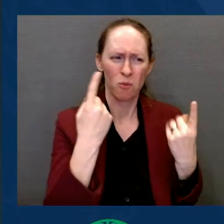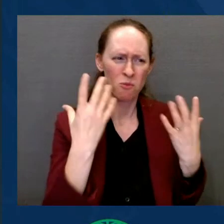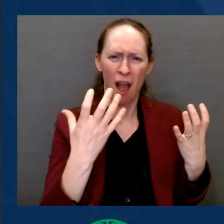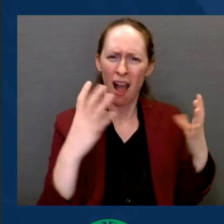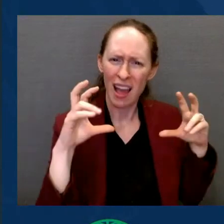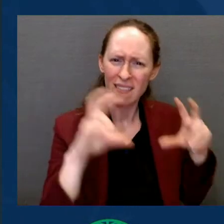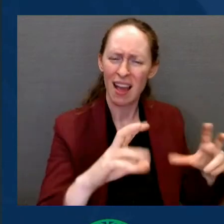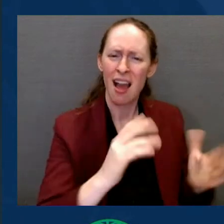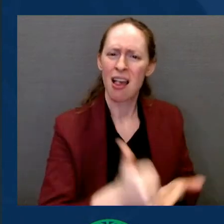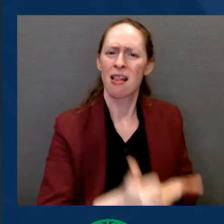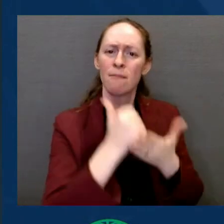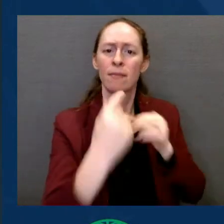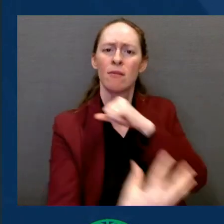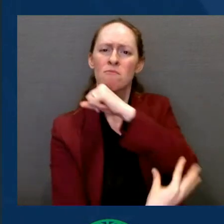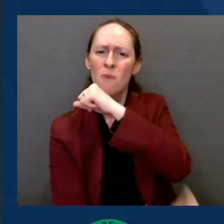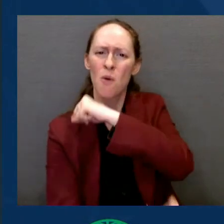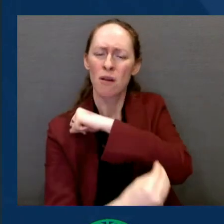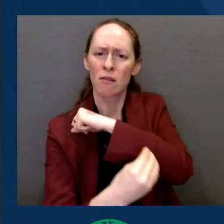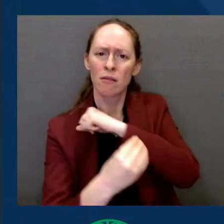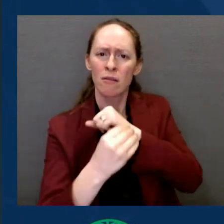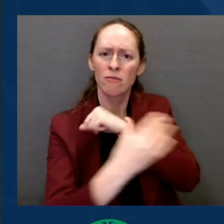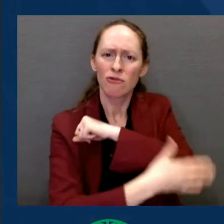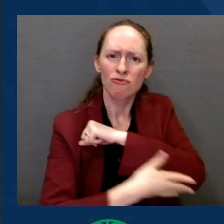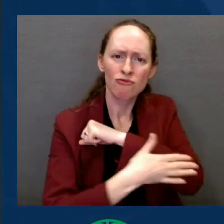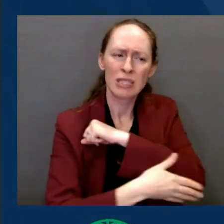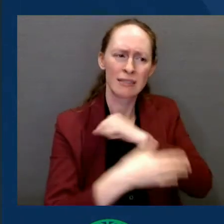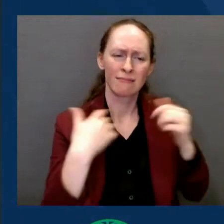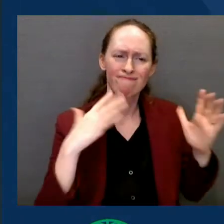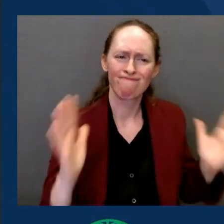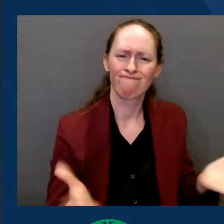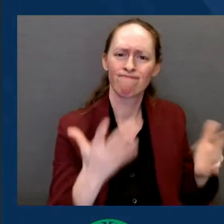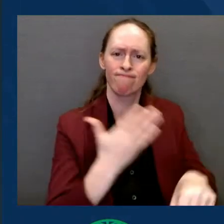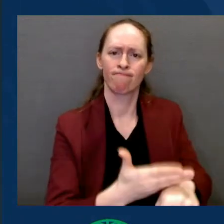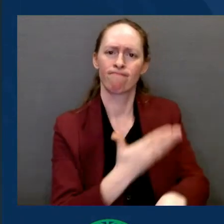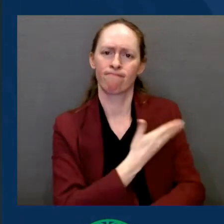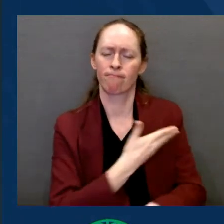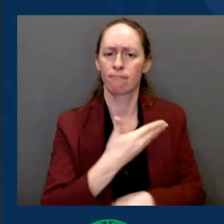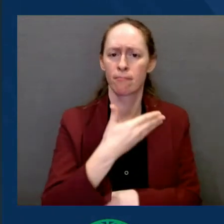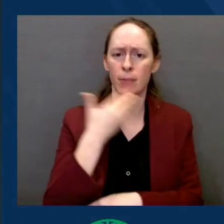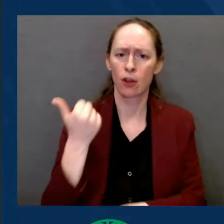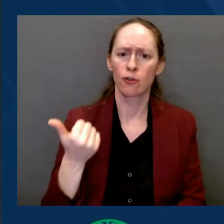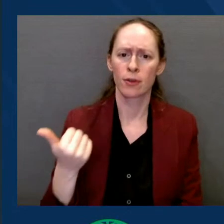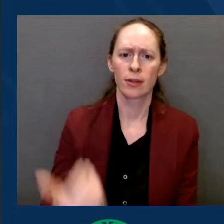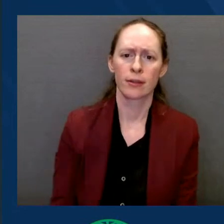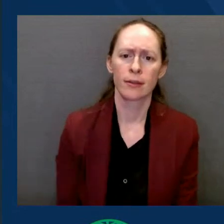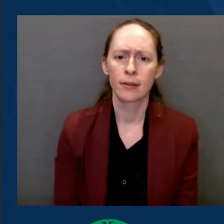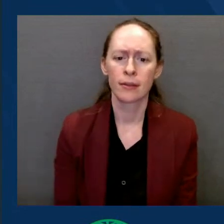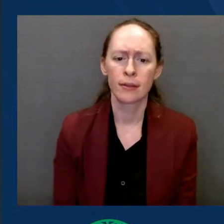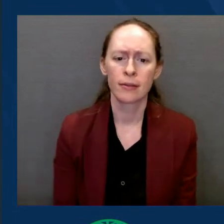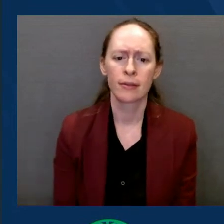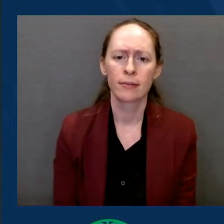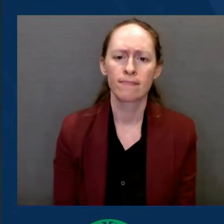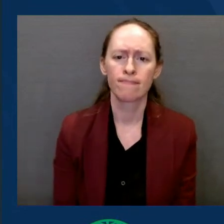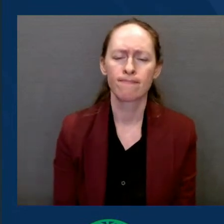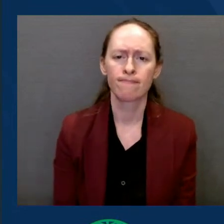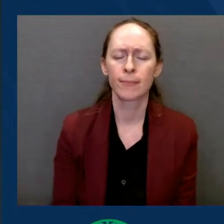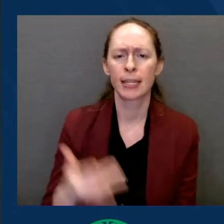that help has gone even -- we're going to go -- the latest expansion will go even further. We're also making critical investments